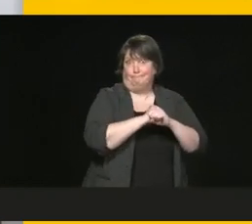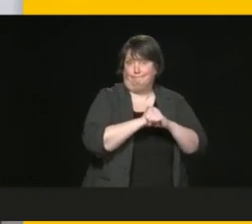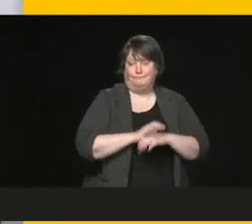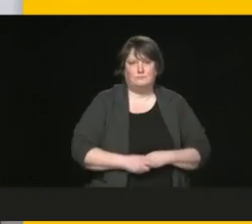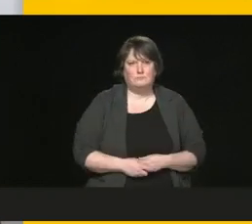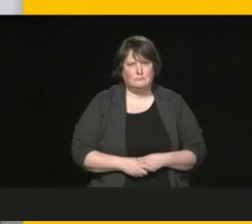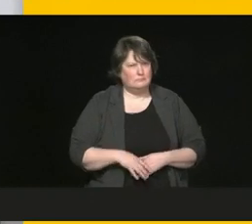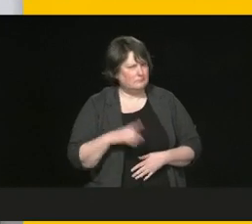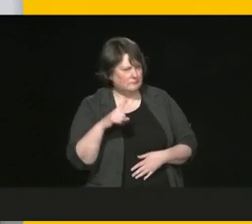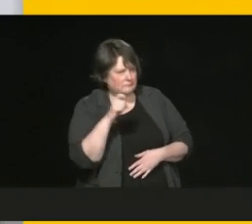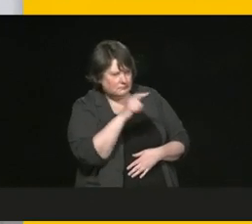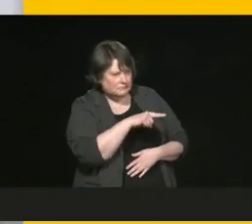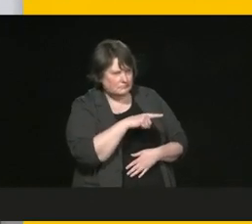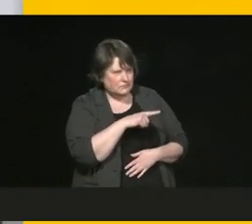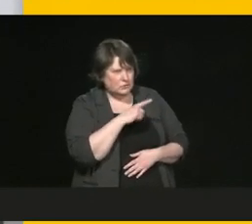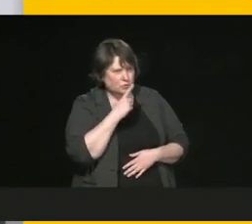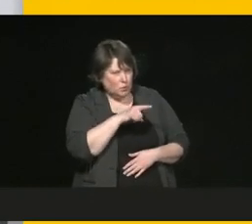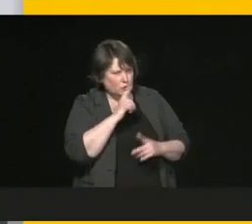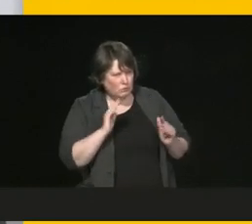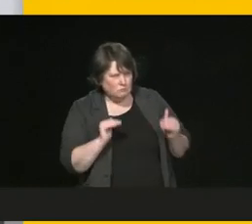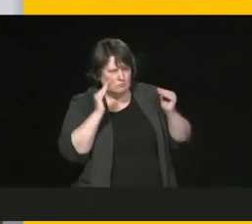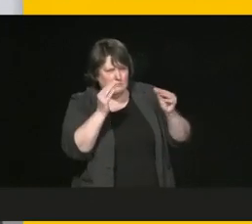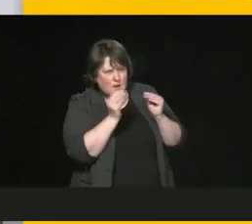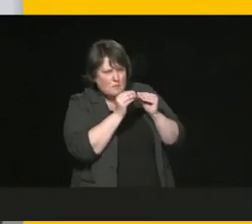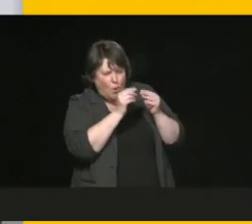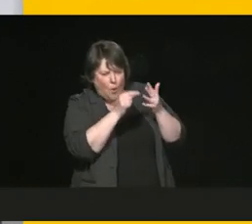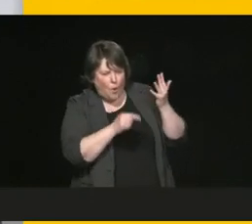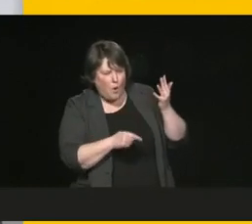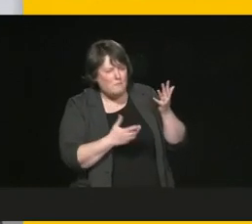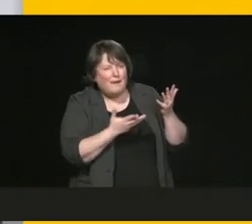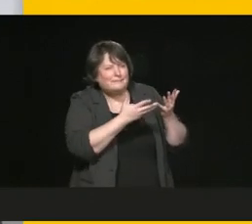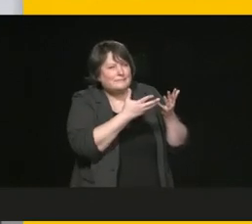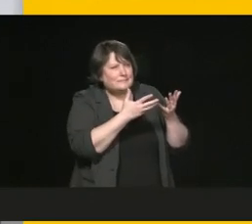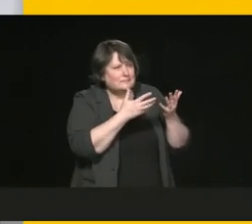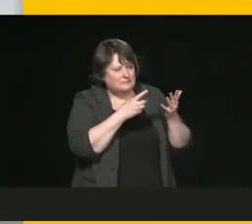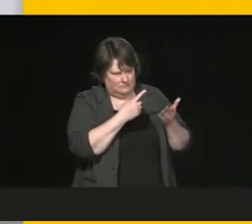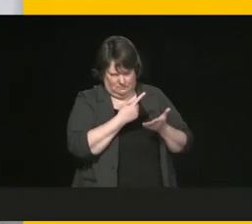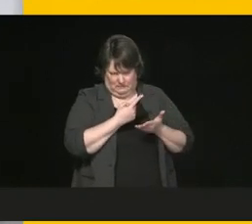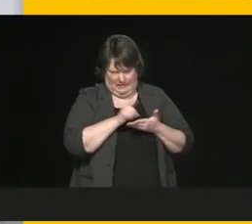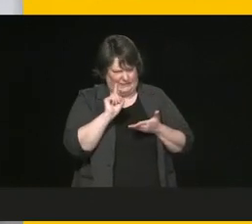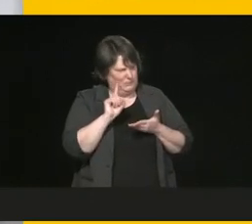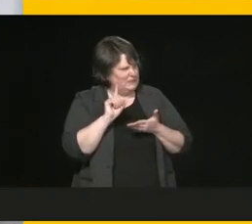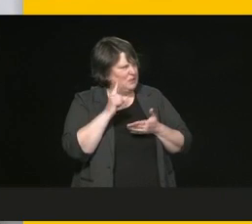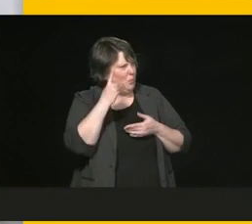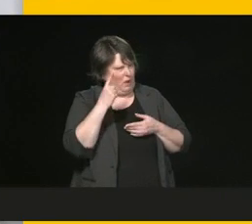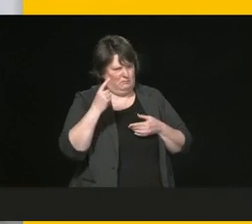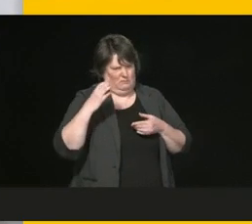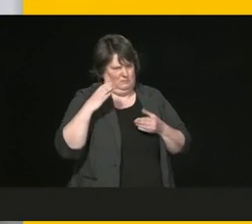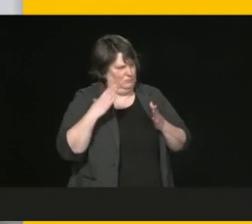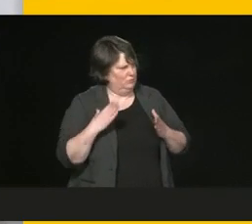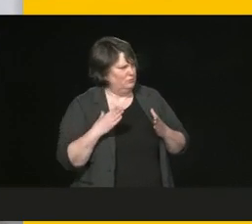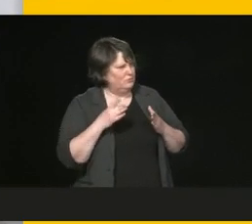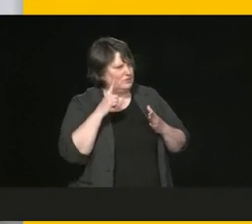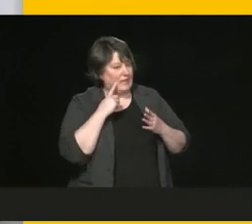EFFORTS EVERY DAY TO ENSURE THAT ALL CANADIANS ARE PROTECTED. Reporter: SO YOU SAY YOU EAR